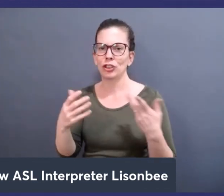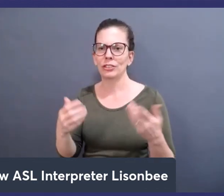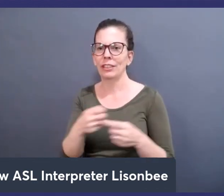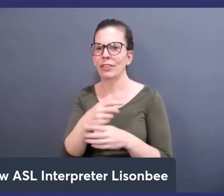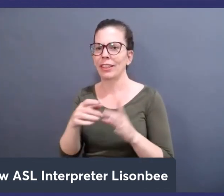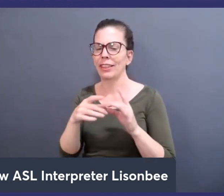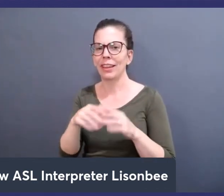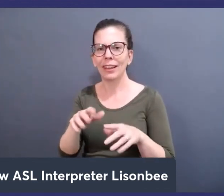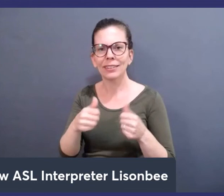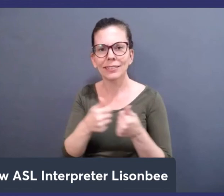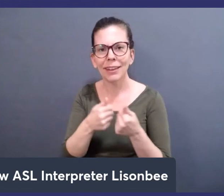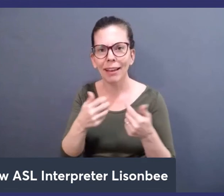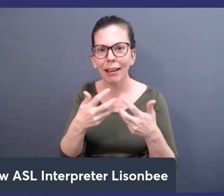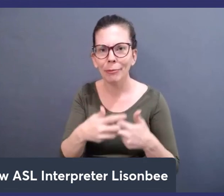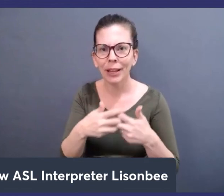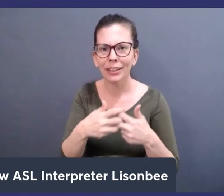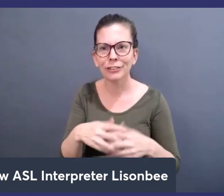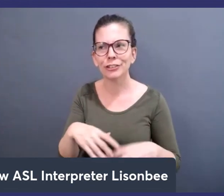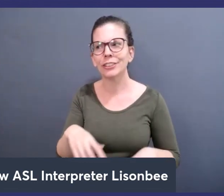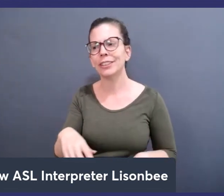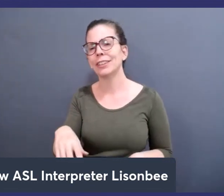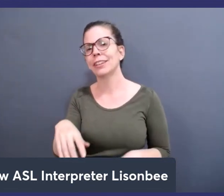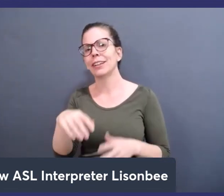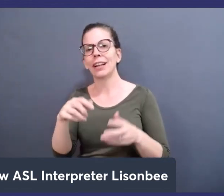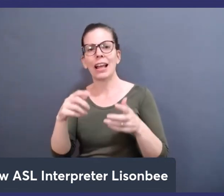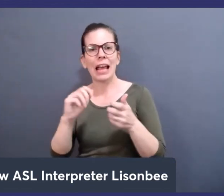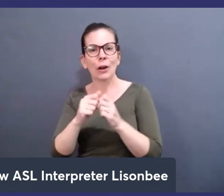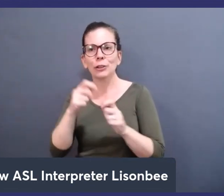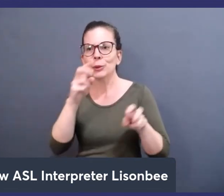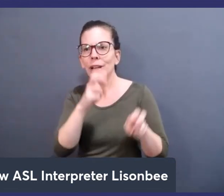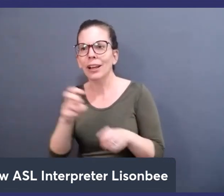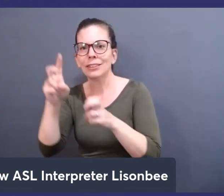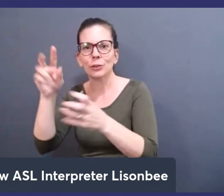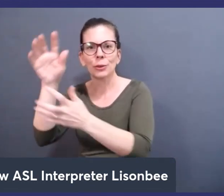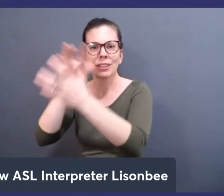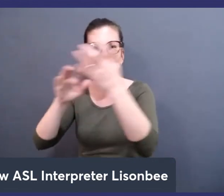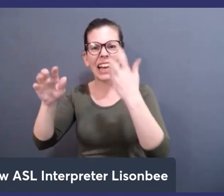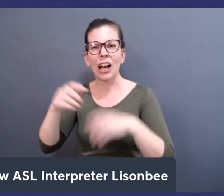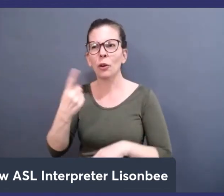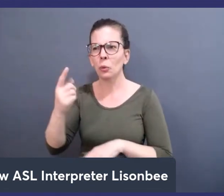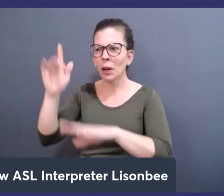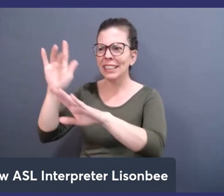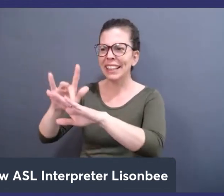the game engine and just having a way to deploy to the cloud with one click and that we had the database solution.